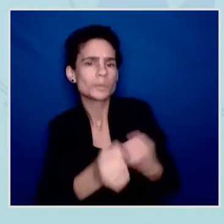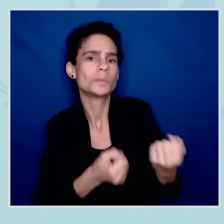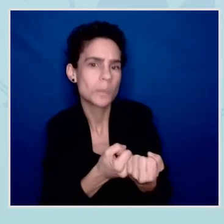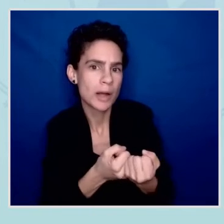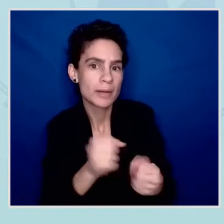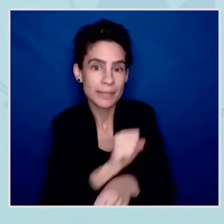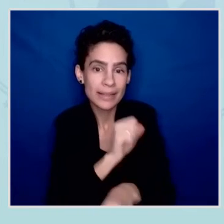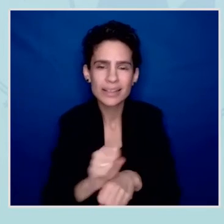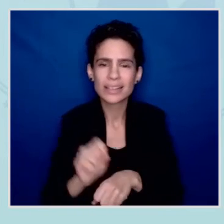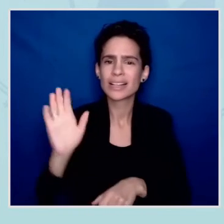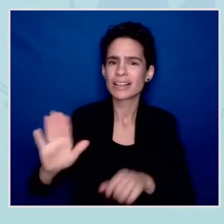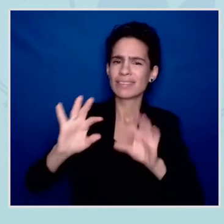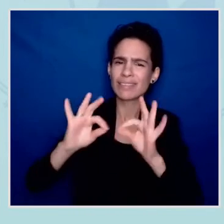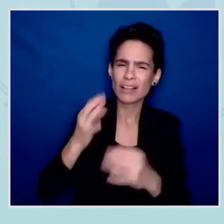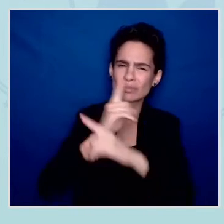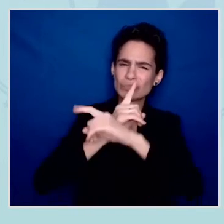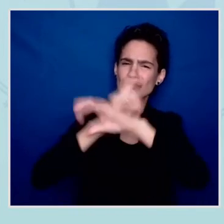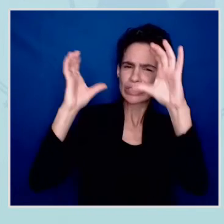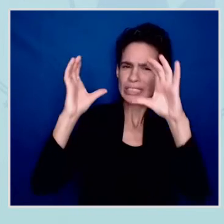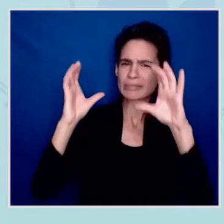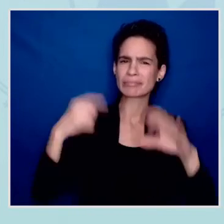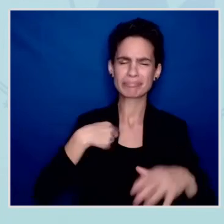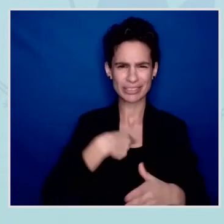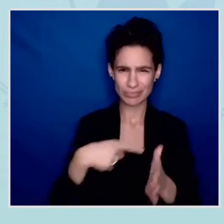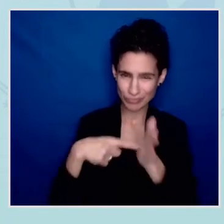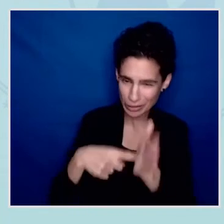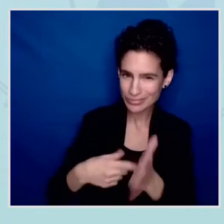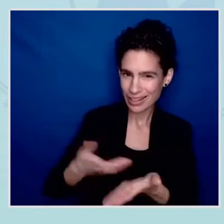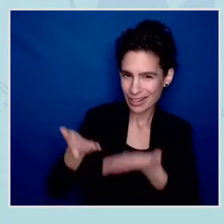SHE DEVOTED AN EARLY UNDERSTANDING AND DEVELOPED AN EARLY UNDERSTANDING OF WHAT